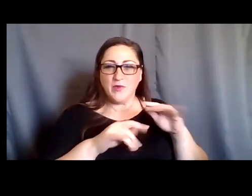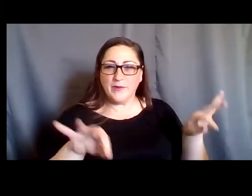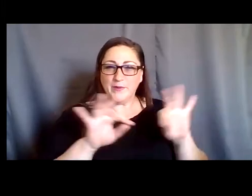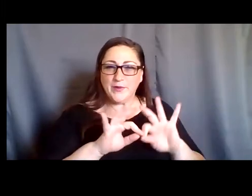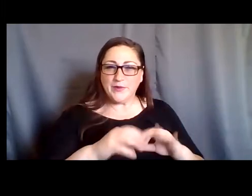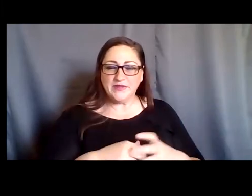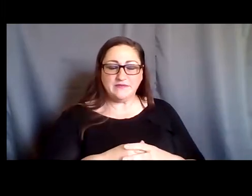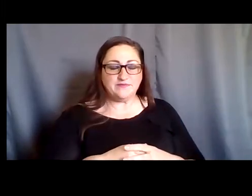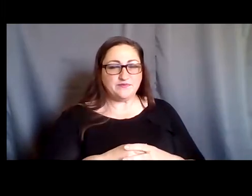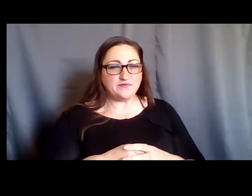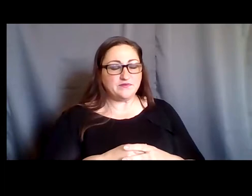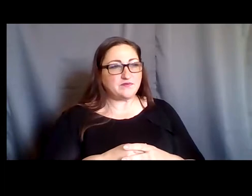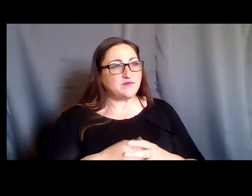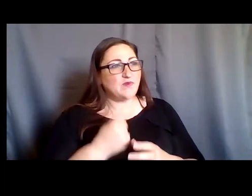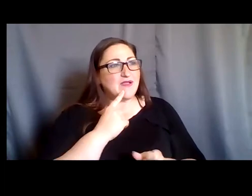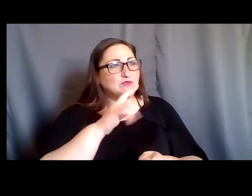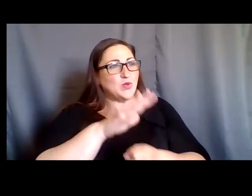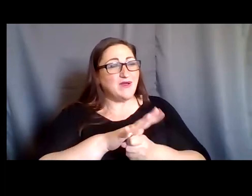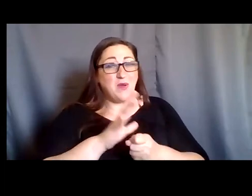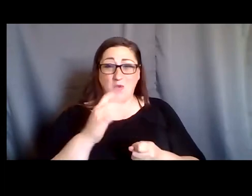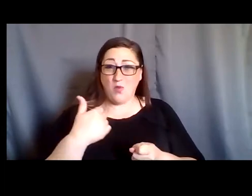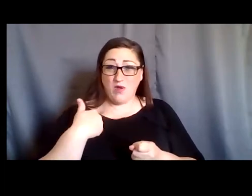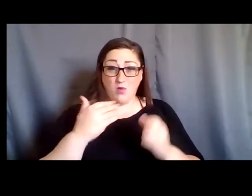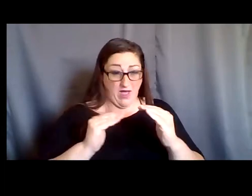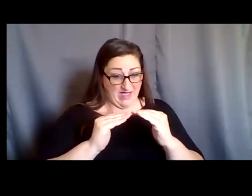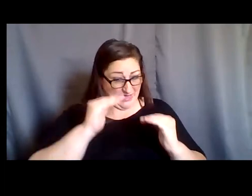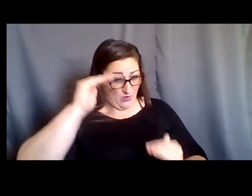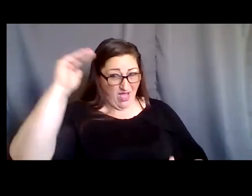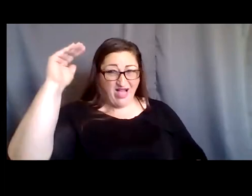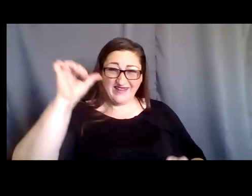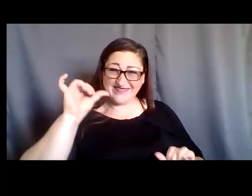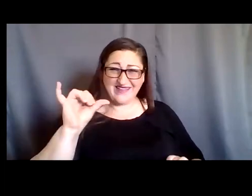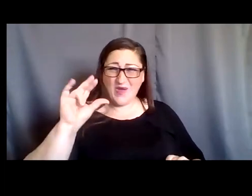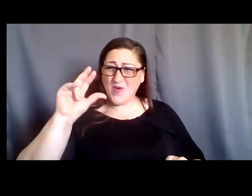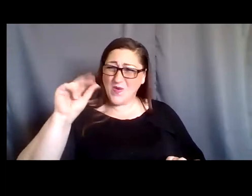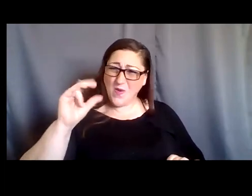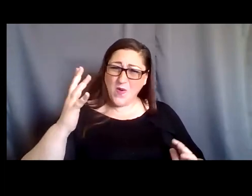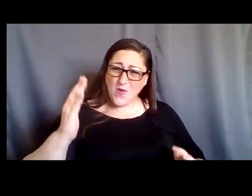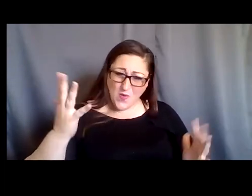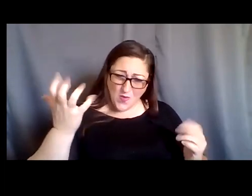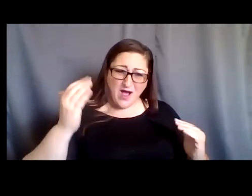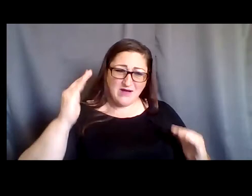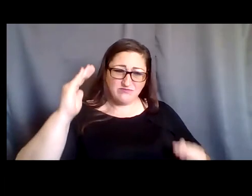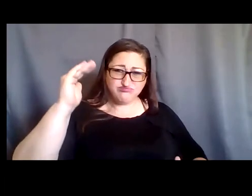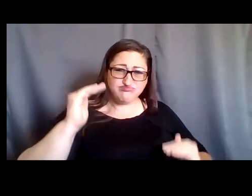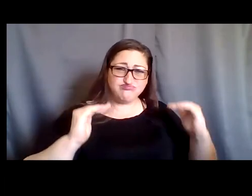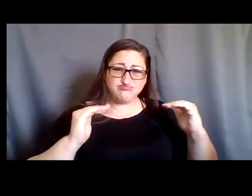committed to ensuring that disability rights and inclusion were included in our grant making, our communications,